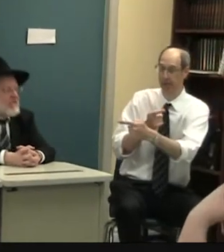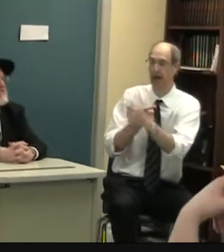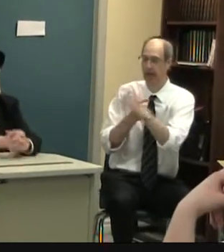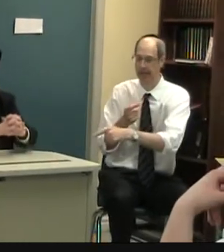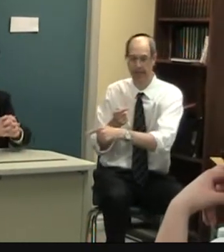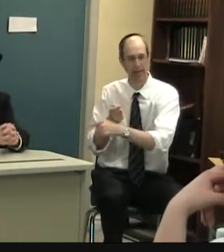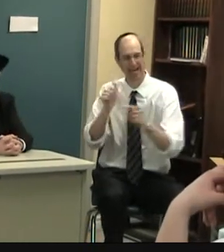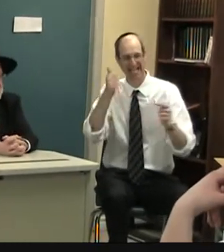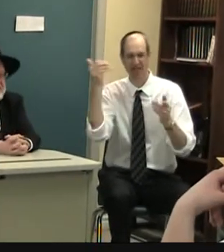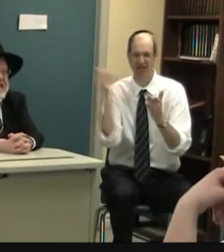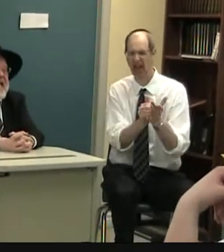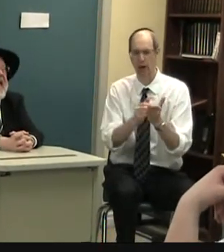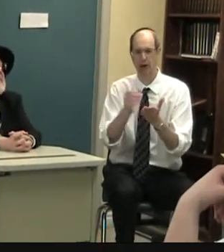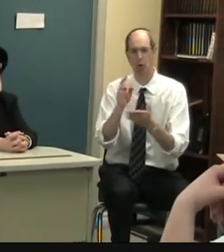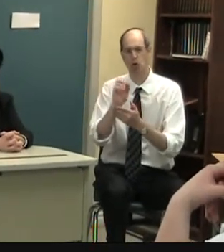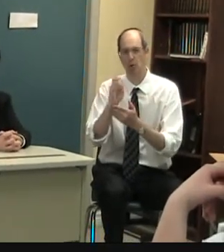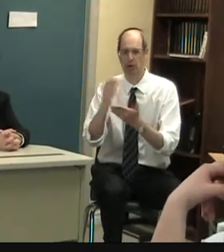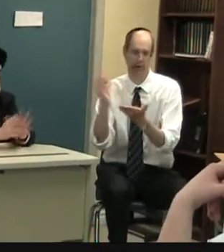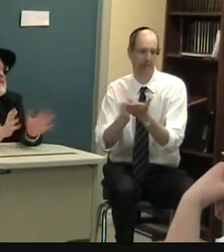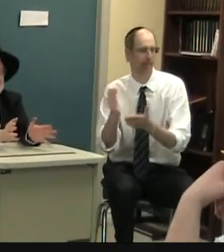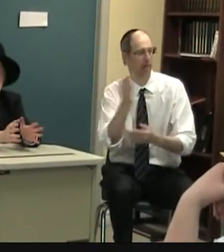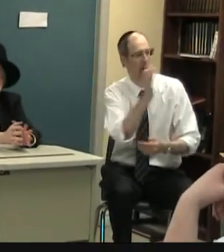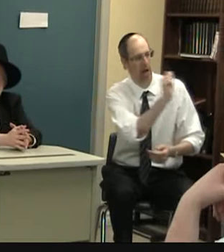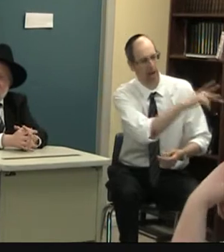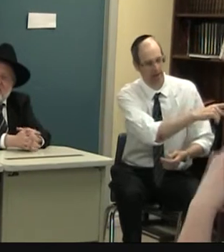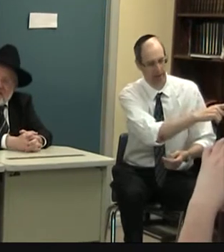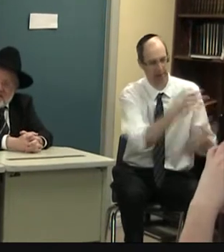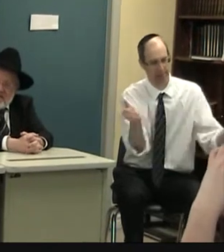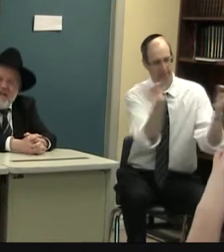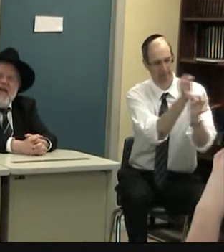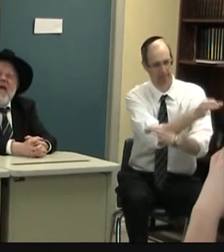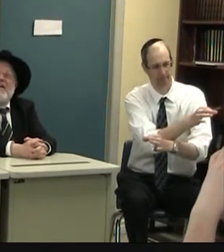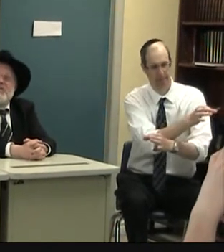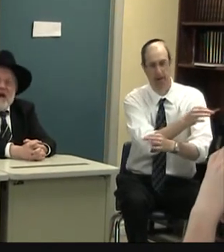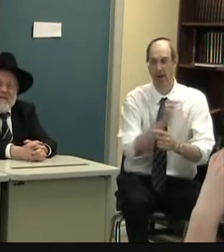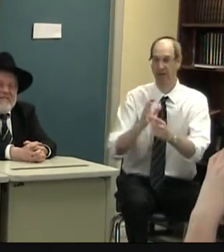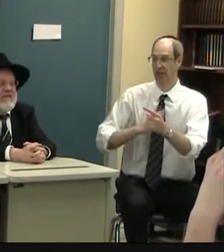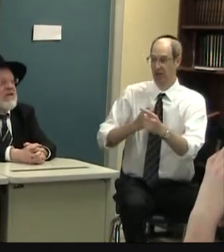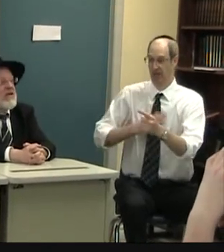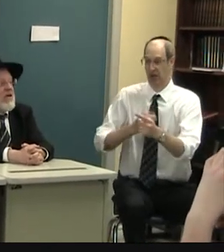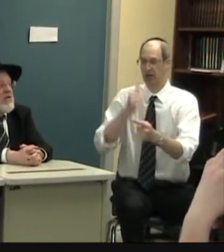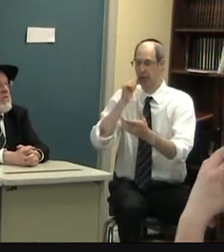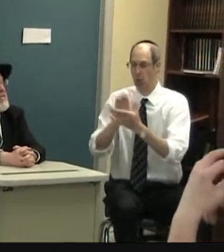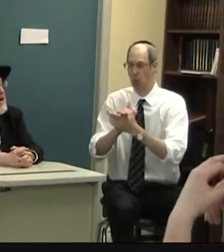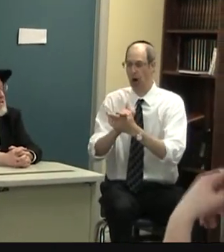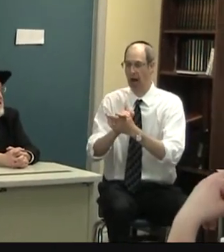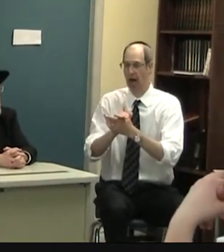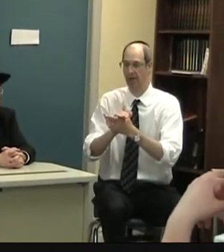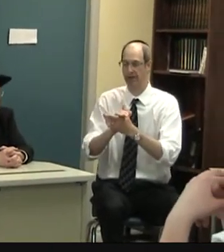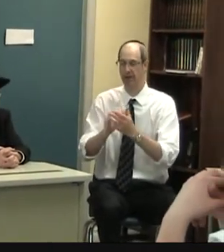thousand and then the clear and his wife go with the custody remember